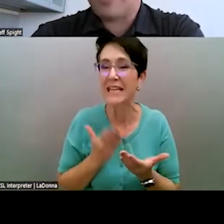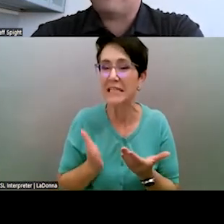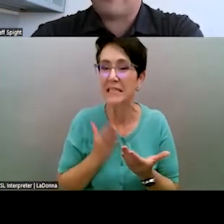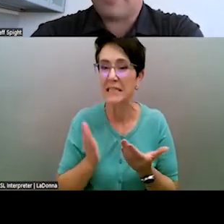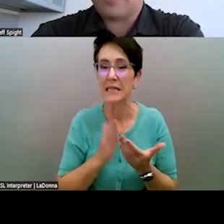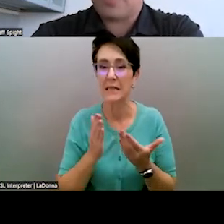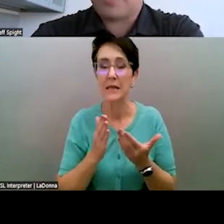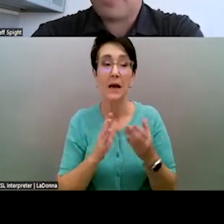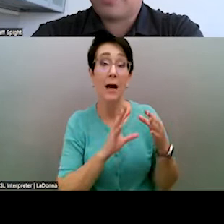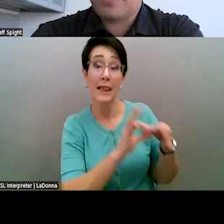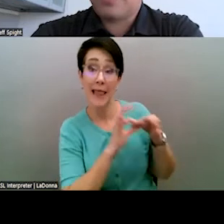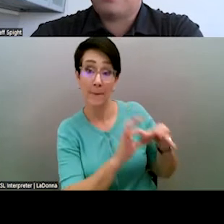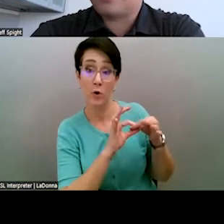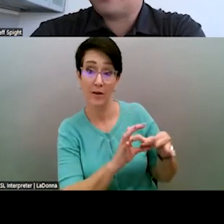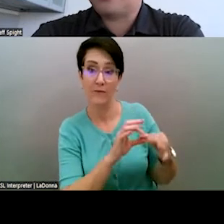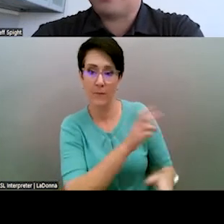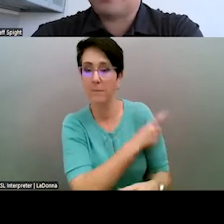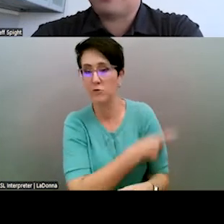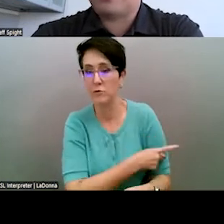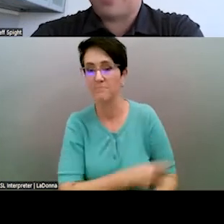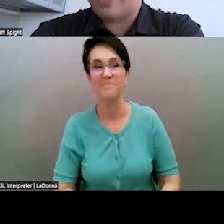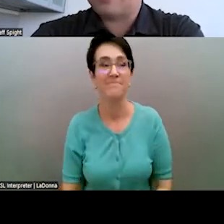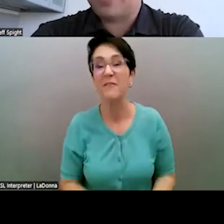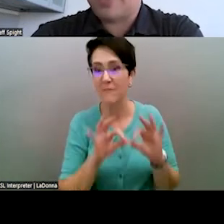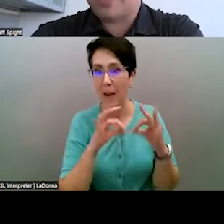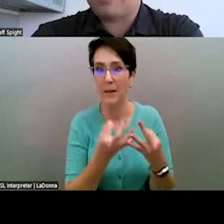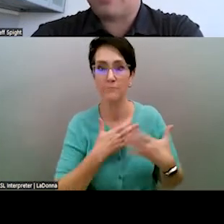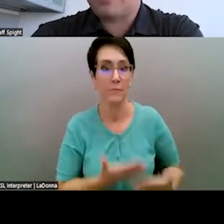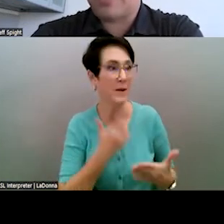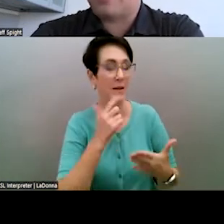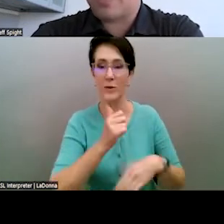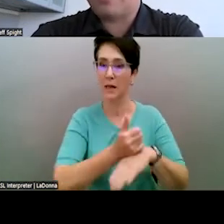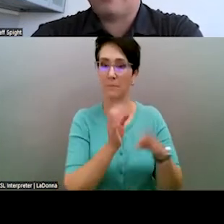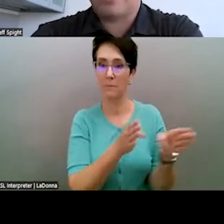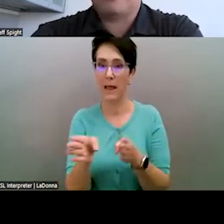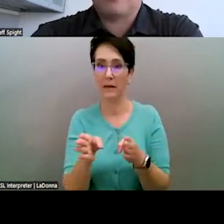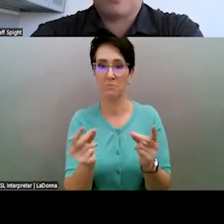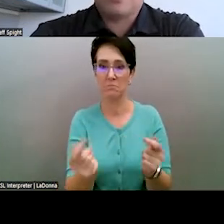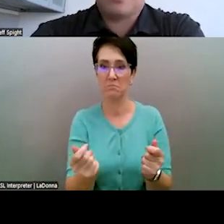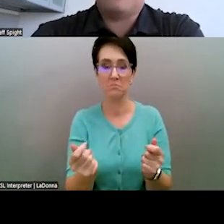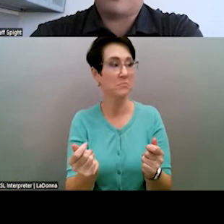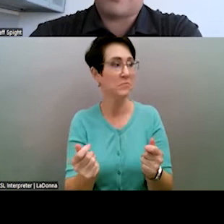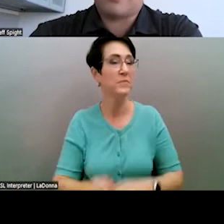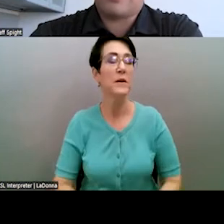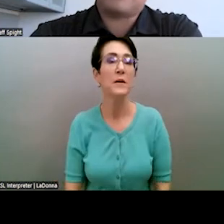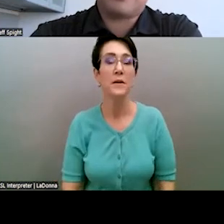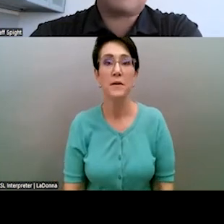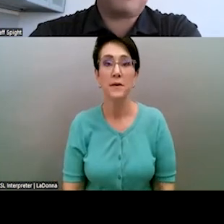AND FAMILY TO WORK WITH. AND, BECAUSE THE PLAN HAS BEEN LAID OUT. RIGHT NOW IN PSYCH EXPRESS,